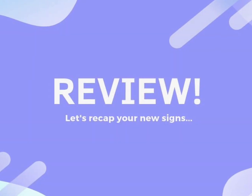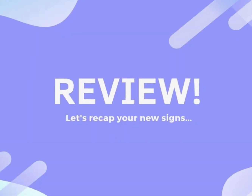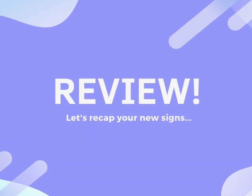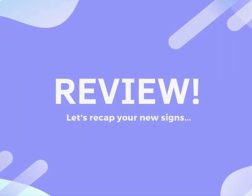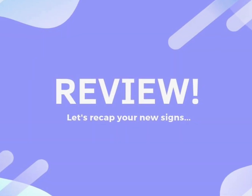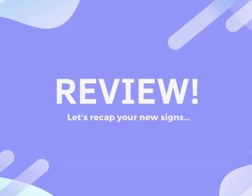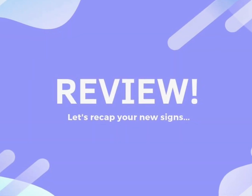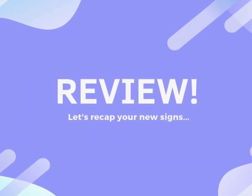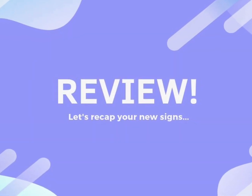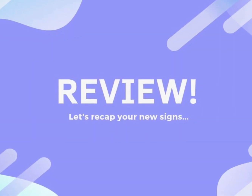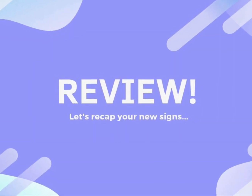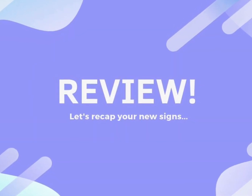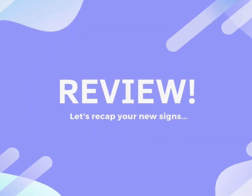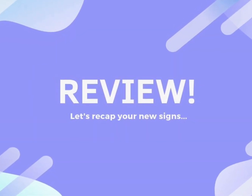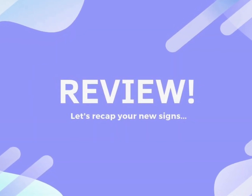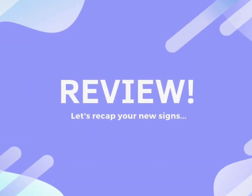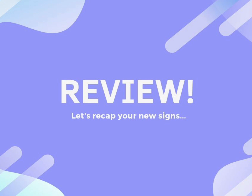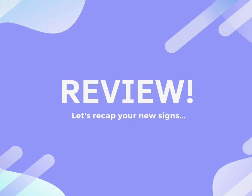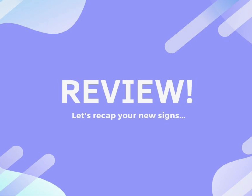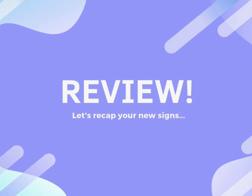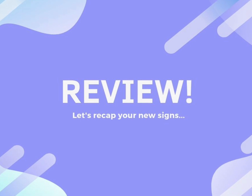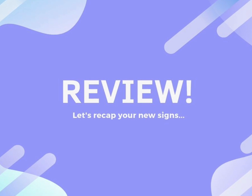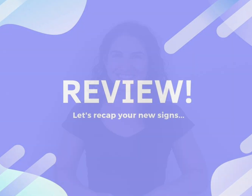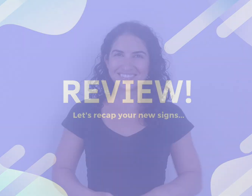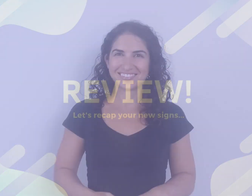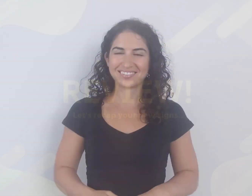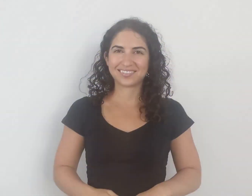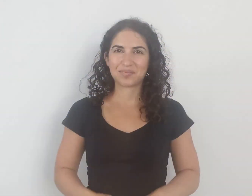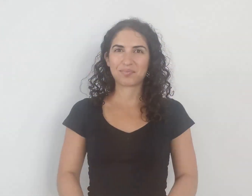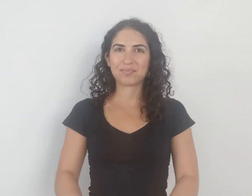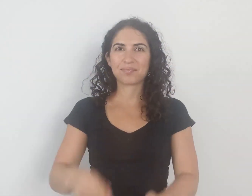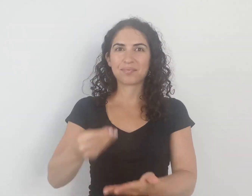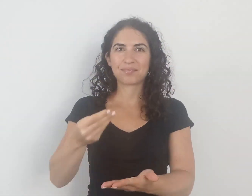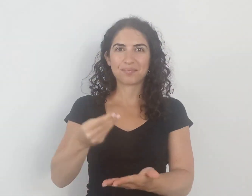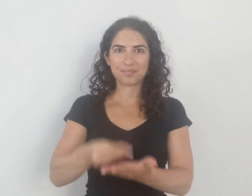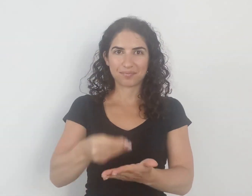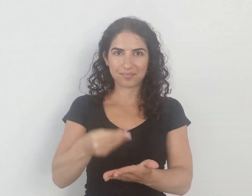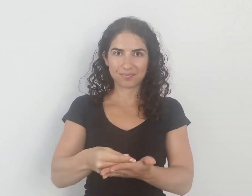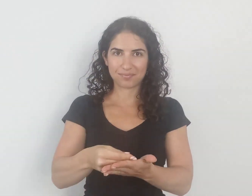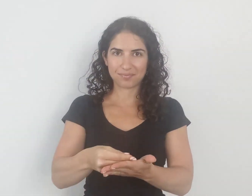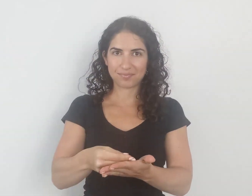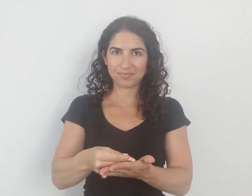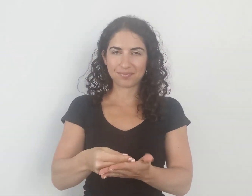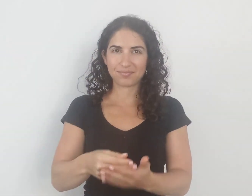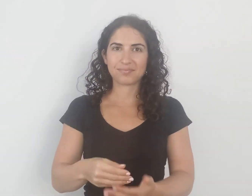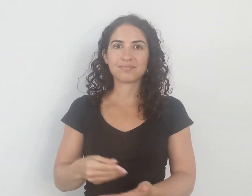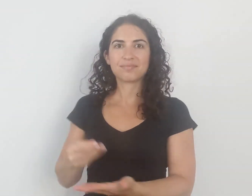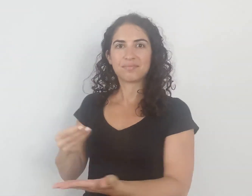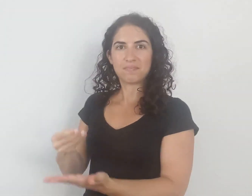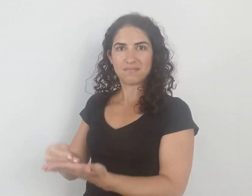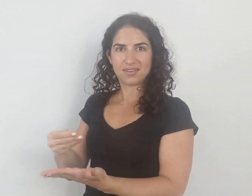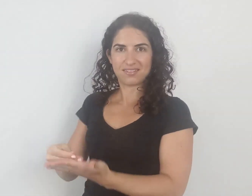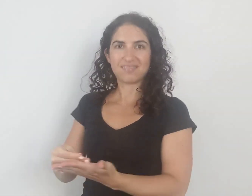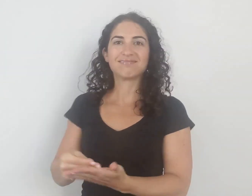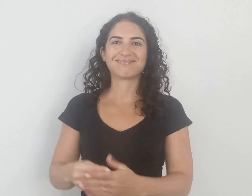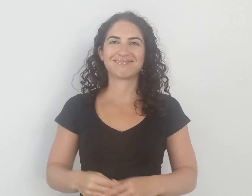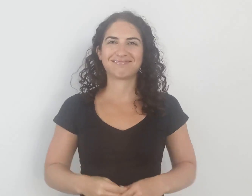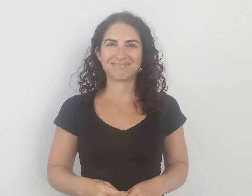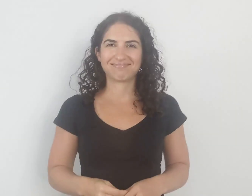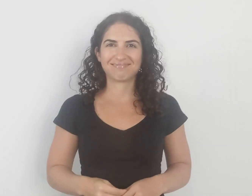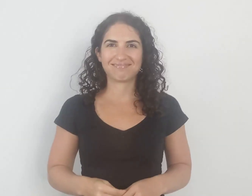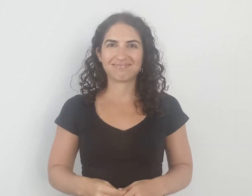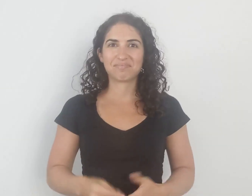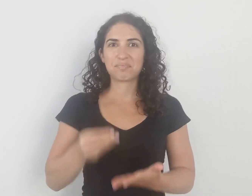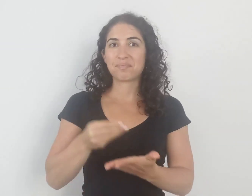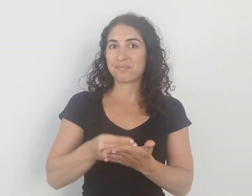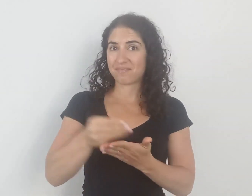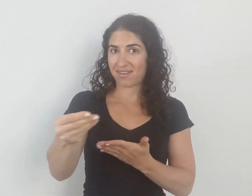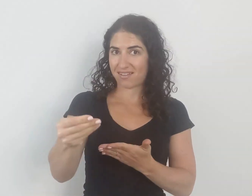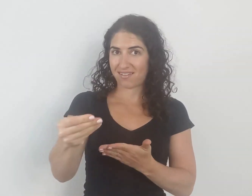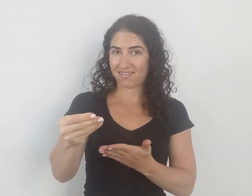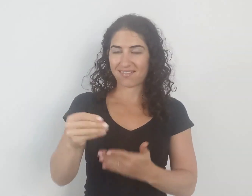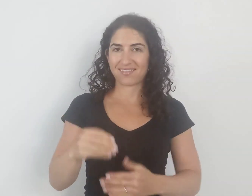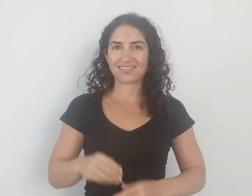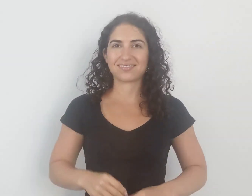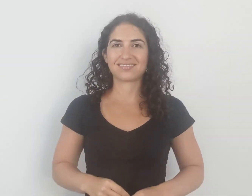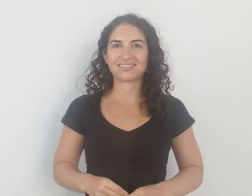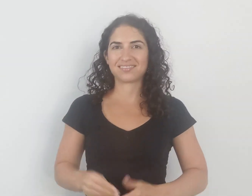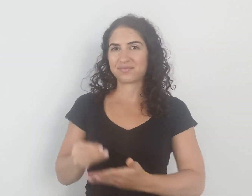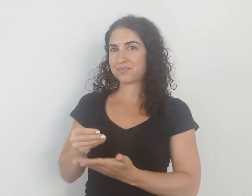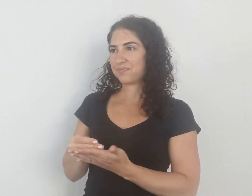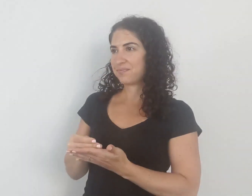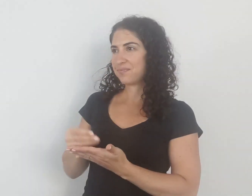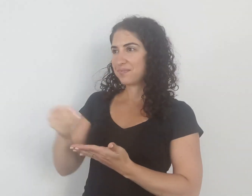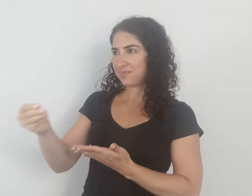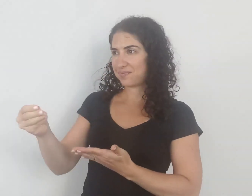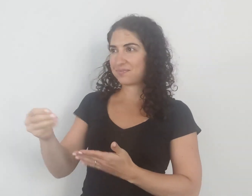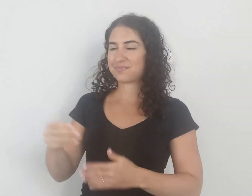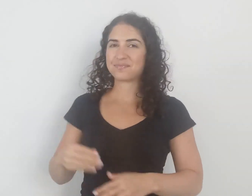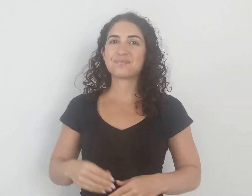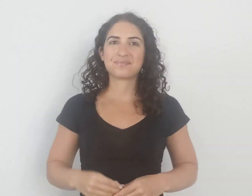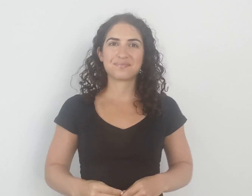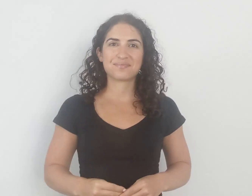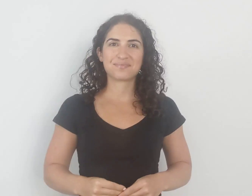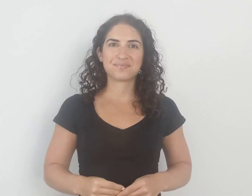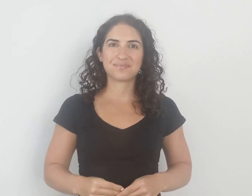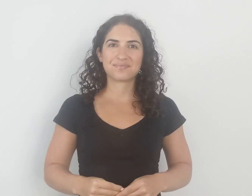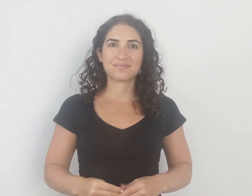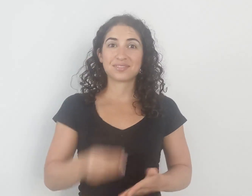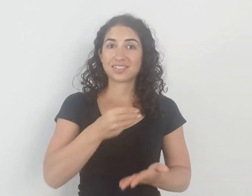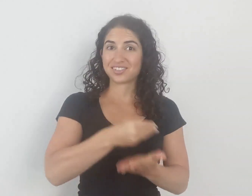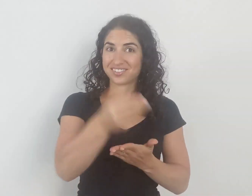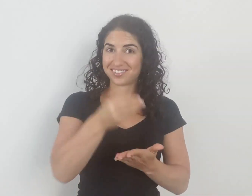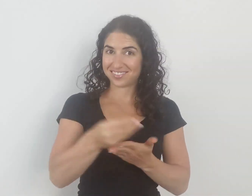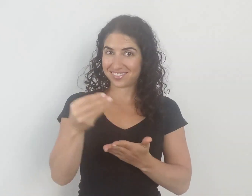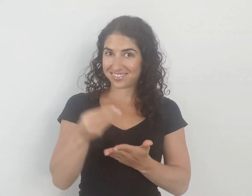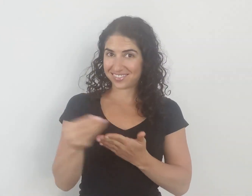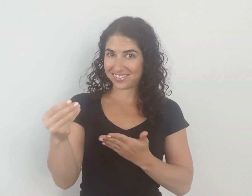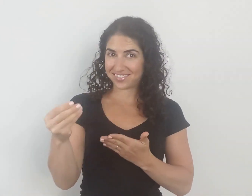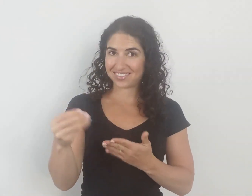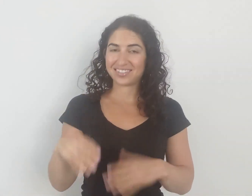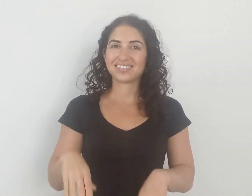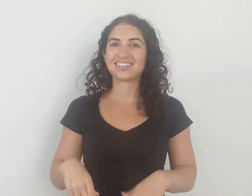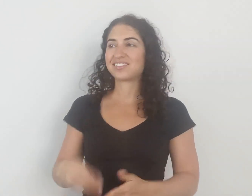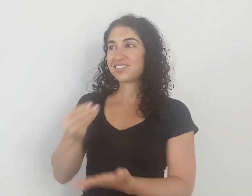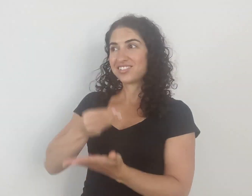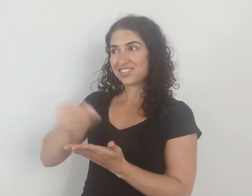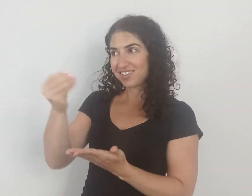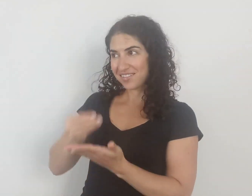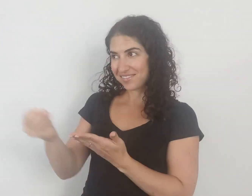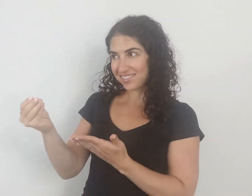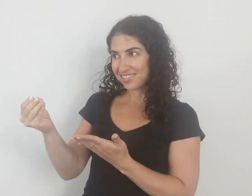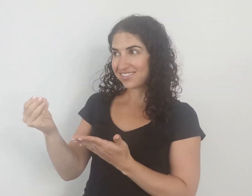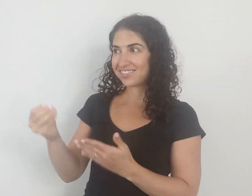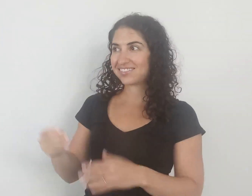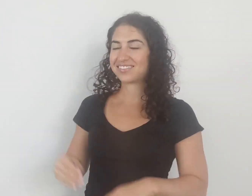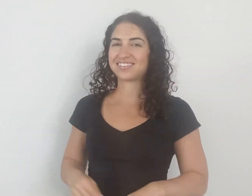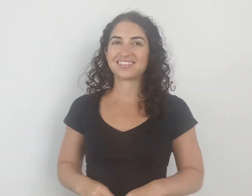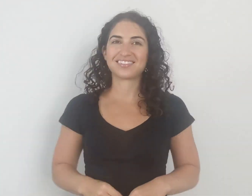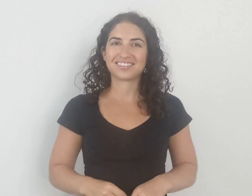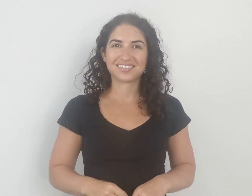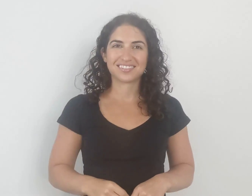Let's review your new signs!